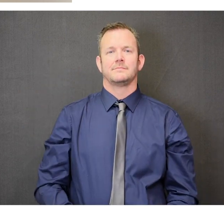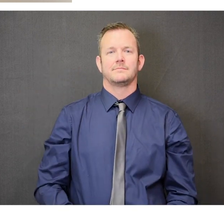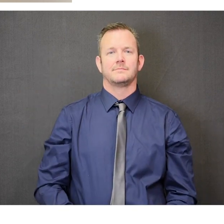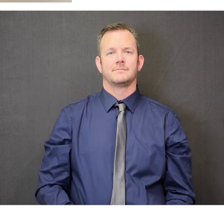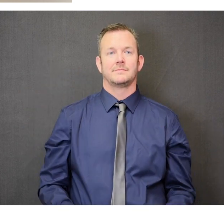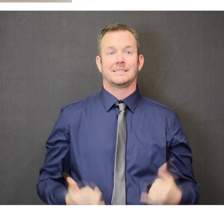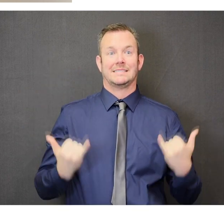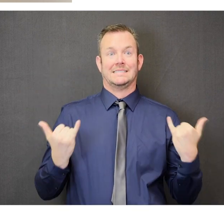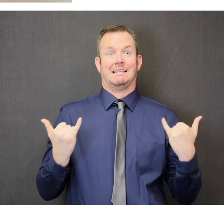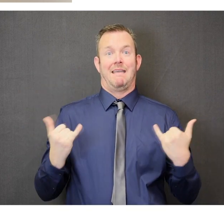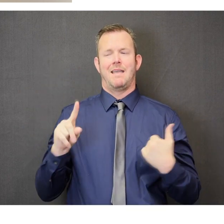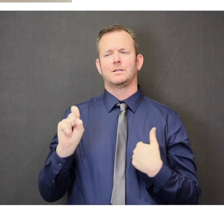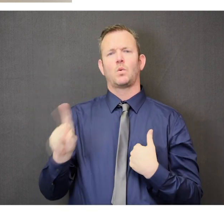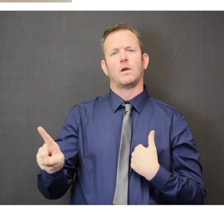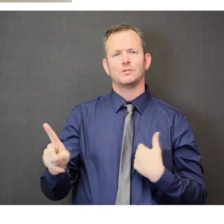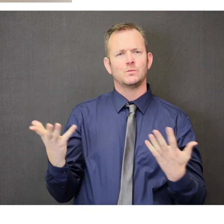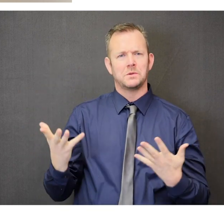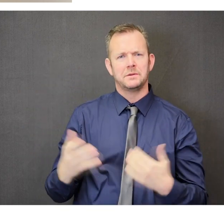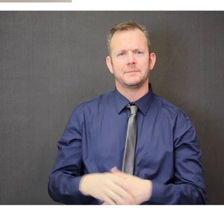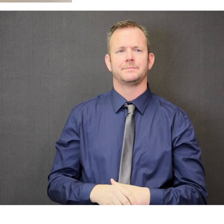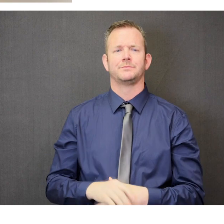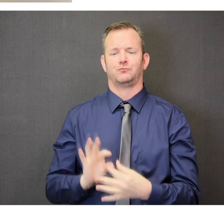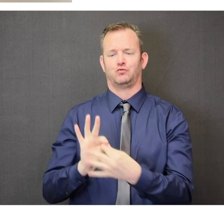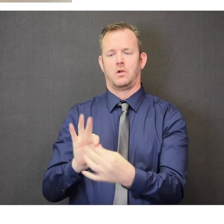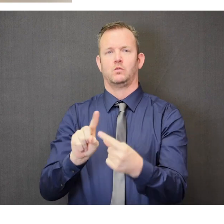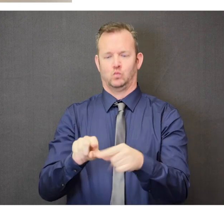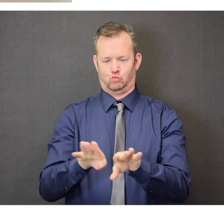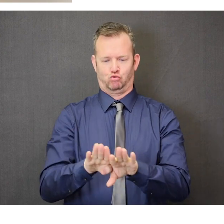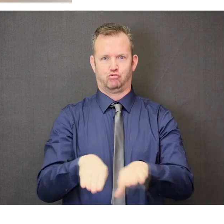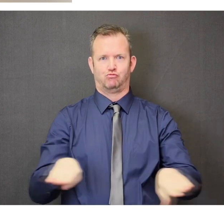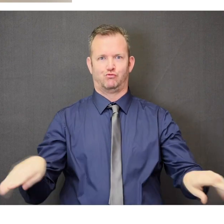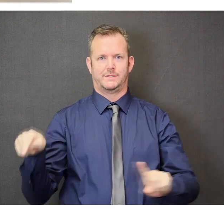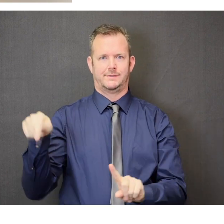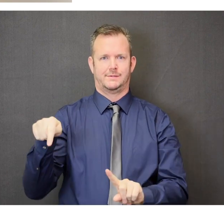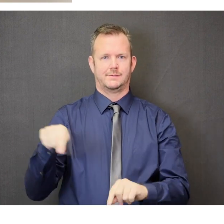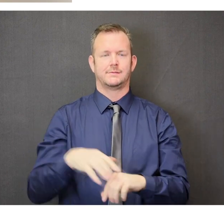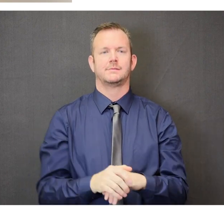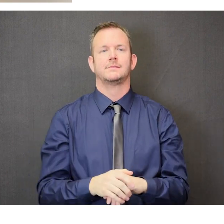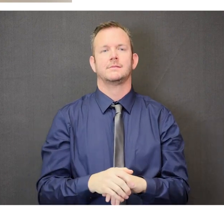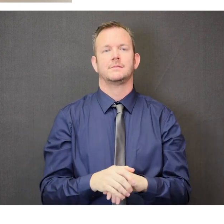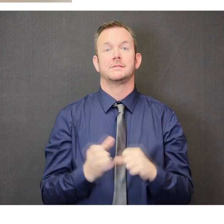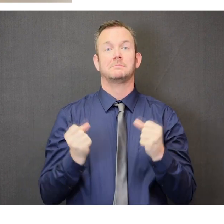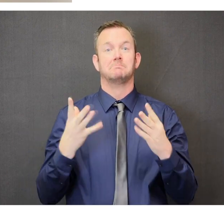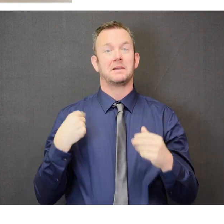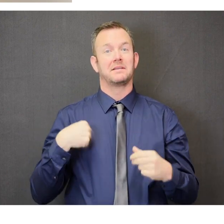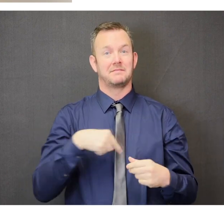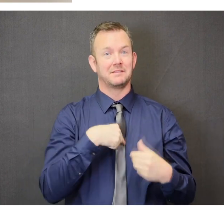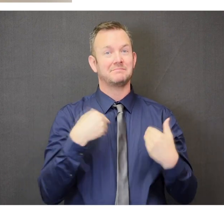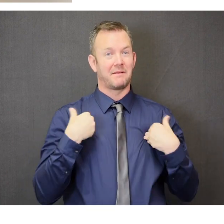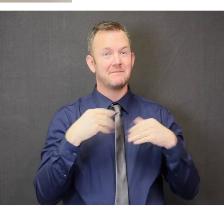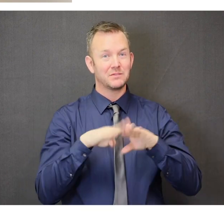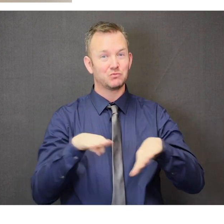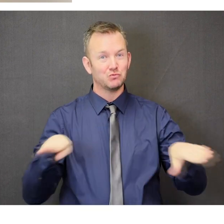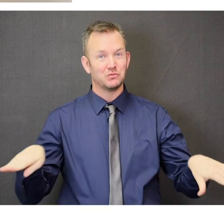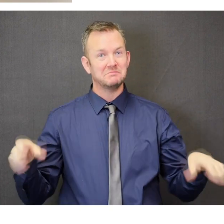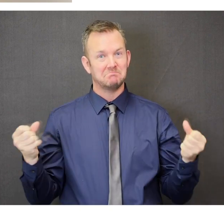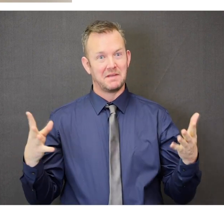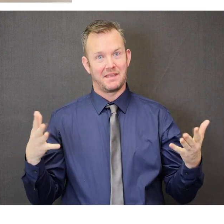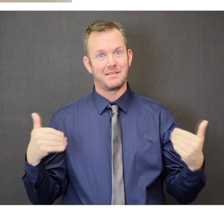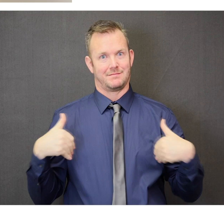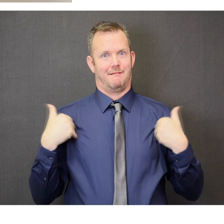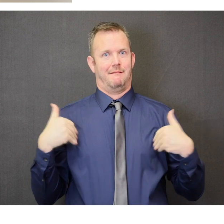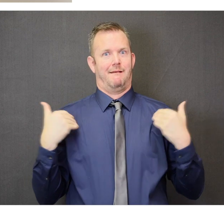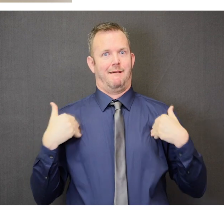today is about children many of us have kids, many of us have little kids, so how